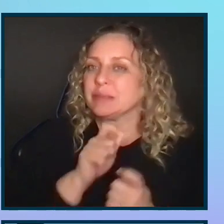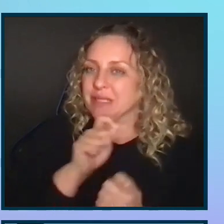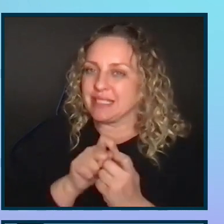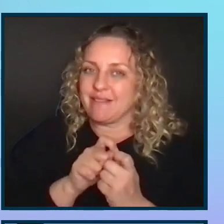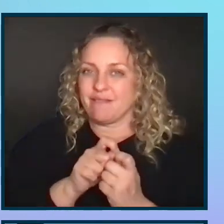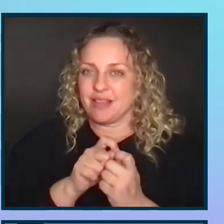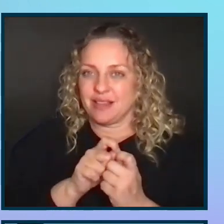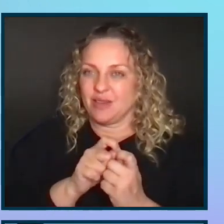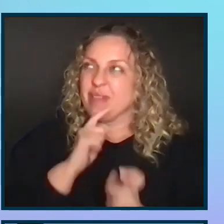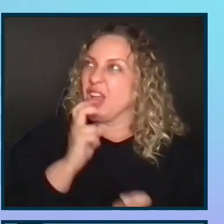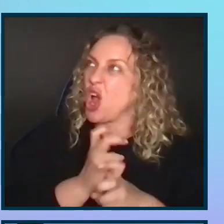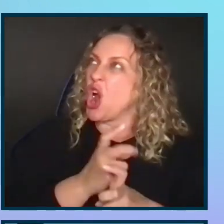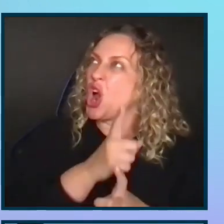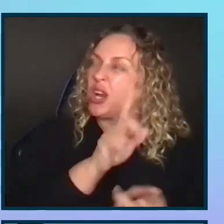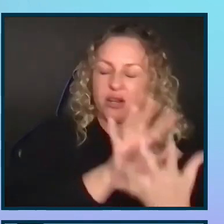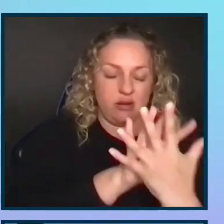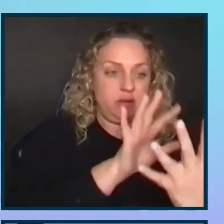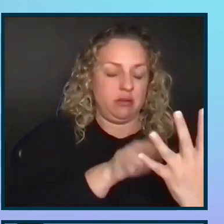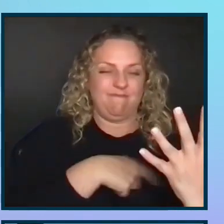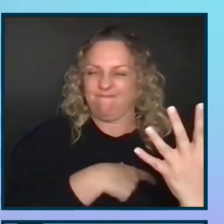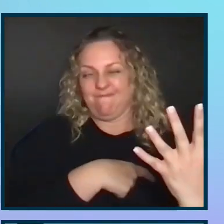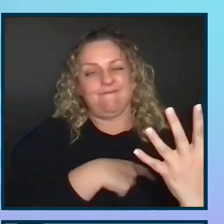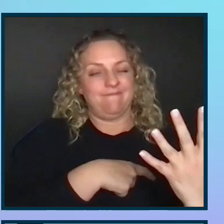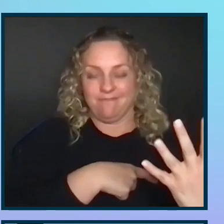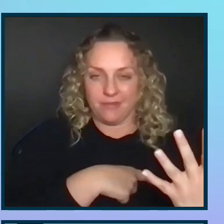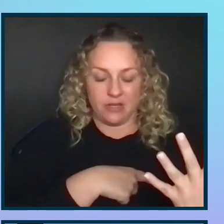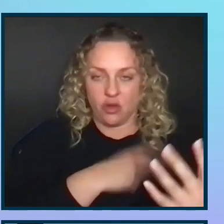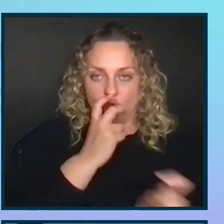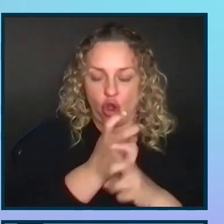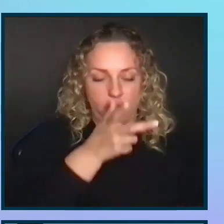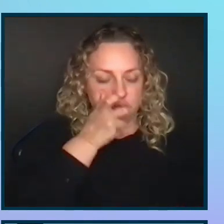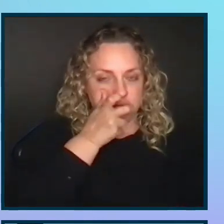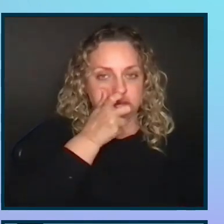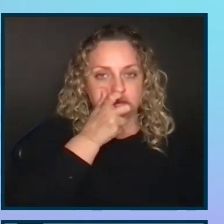it's really hard for me to experience and getting all the way into the drama of seizure